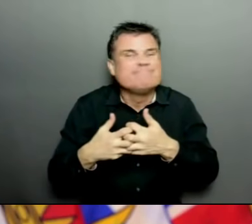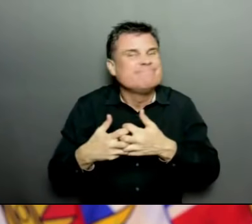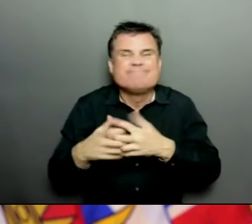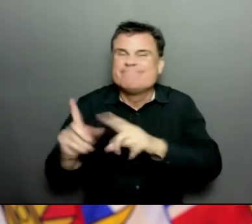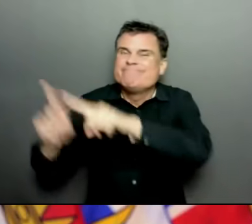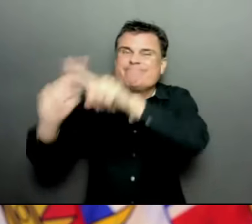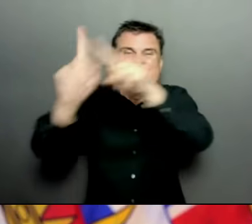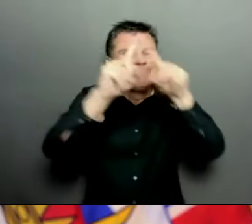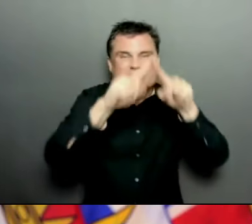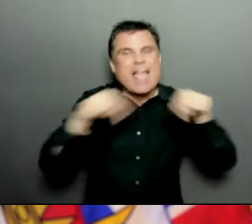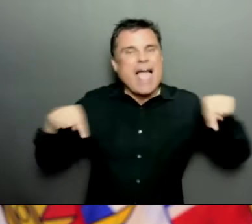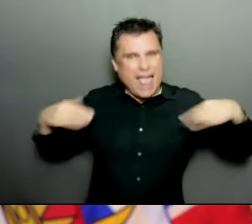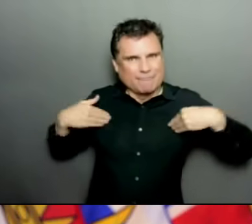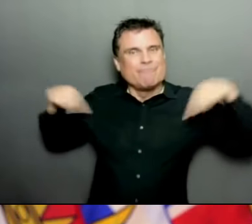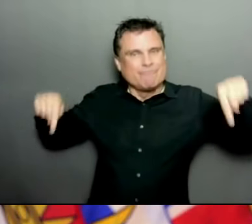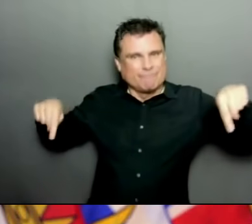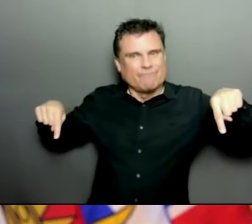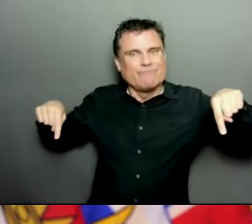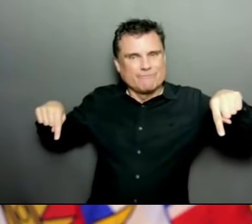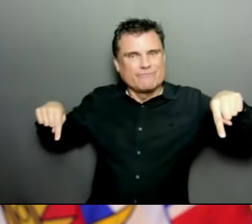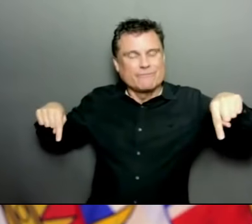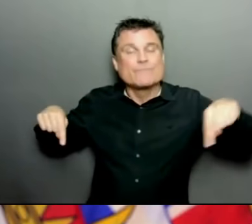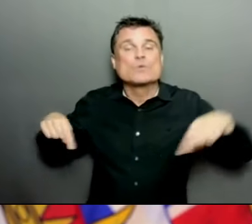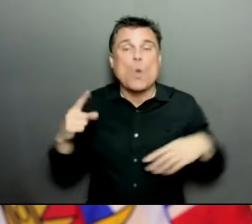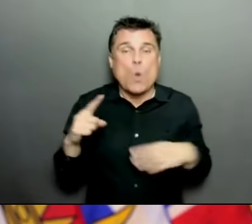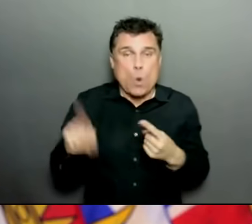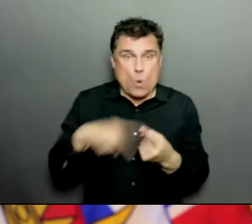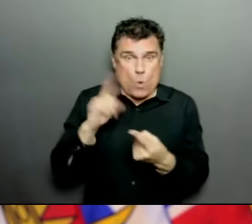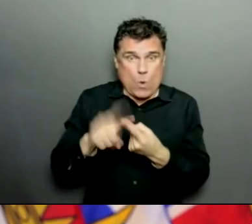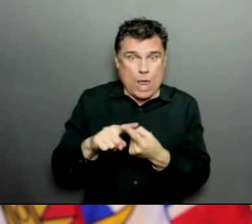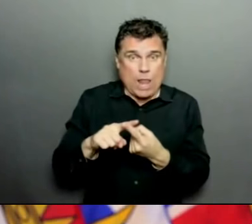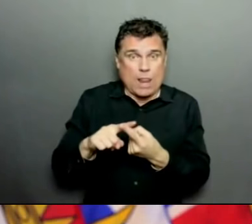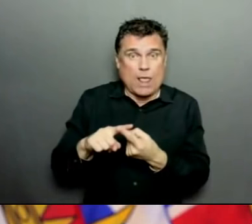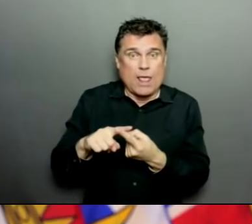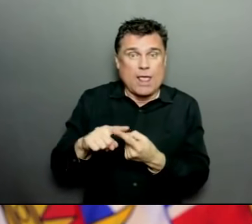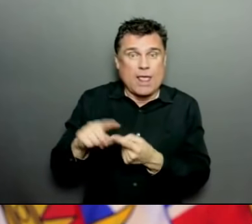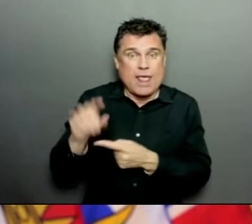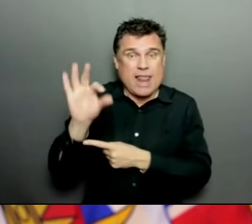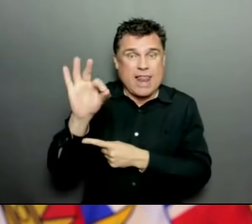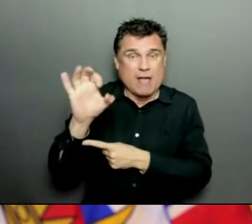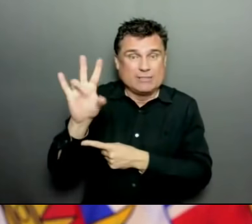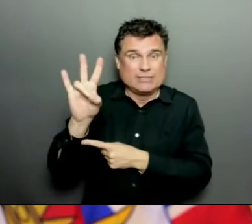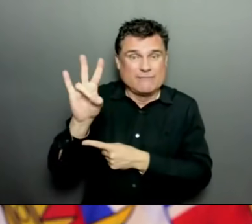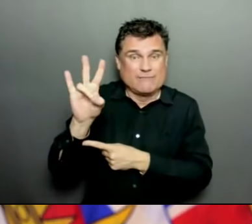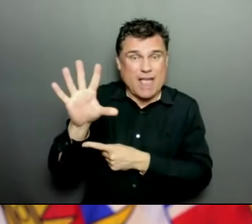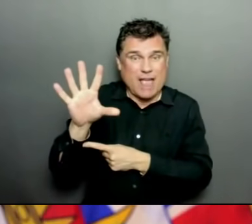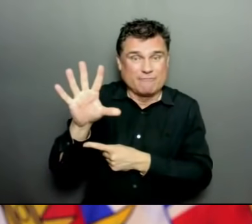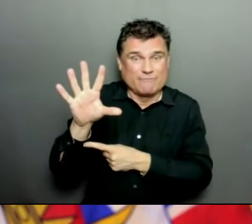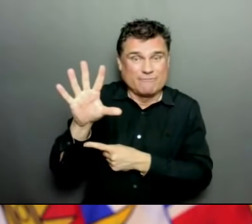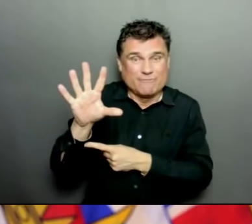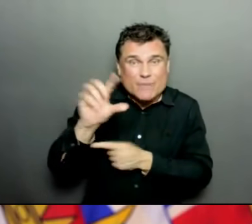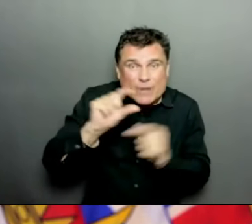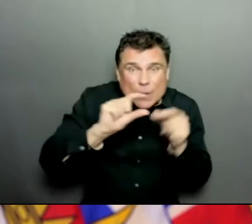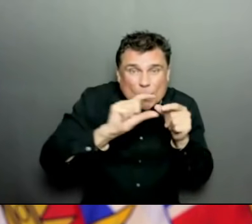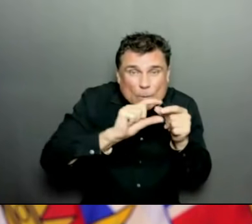the trays of 975 doses and be able to take them out to different areas.